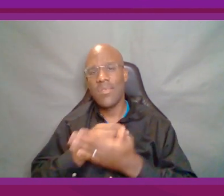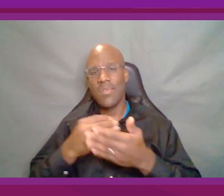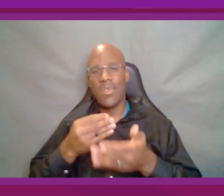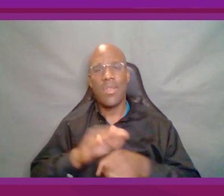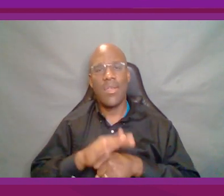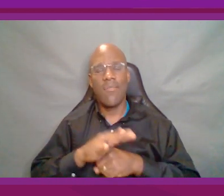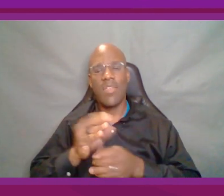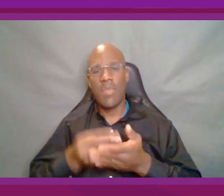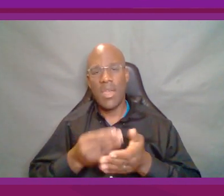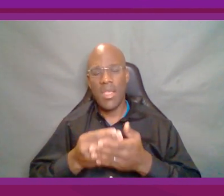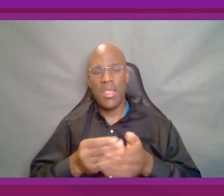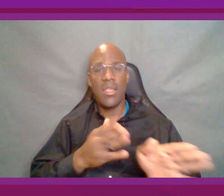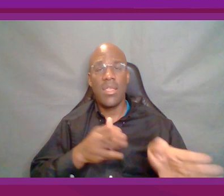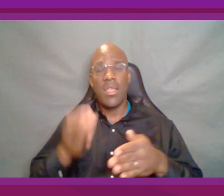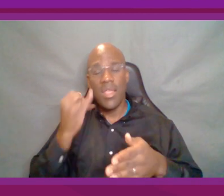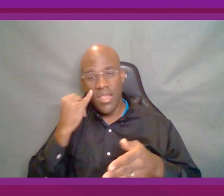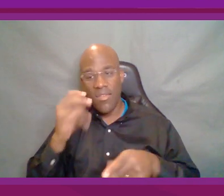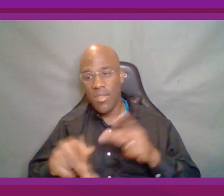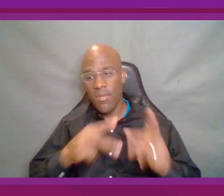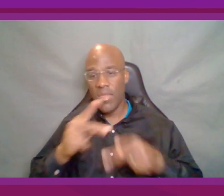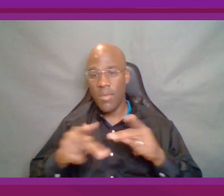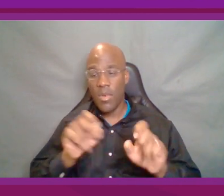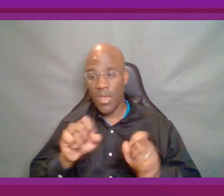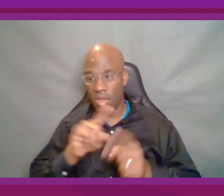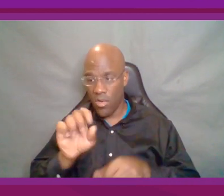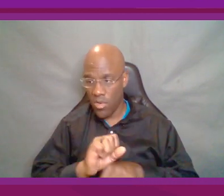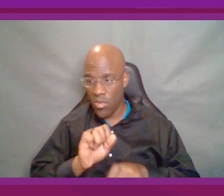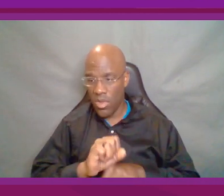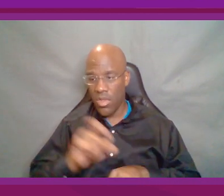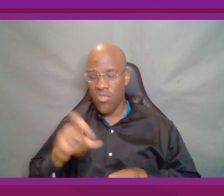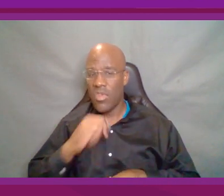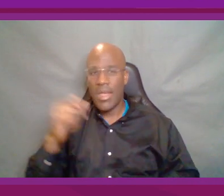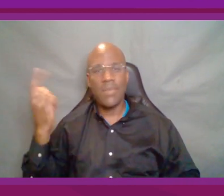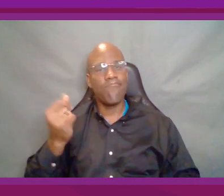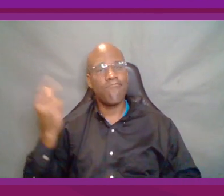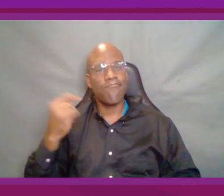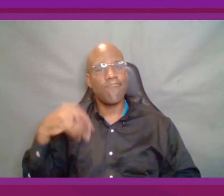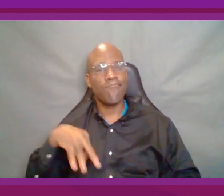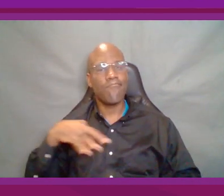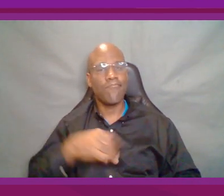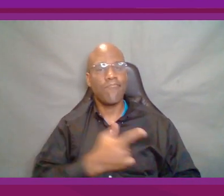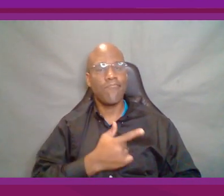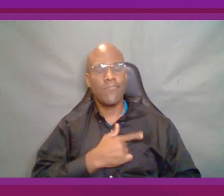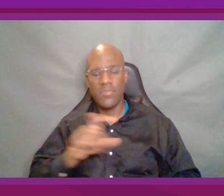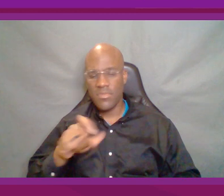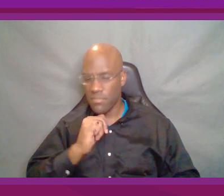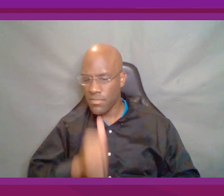have to go on benefits if they can go to work, it's societal barriers that are in the way and